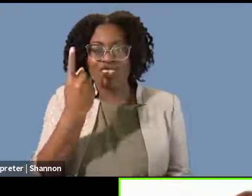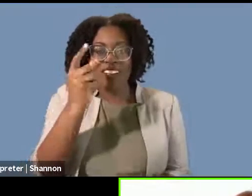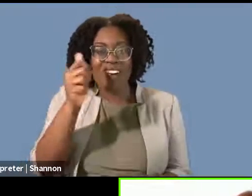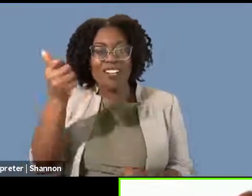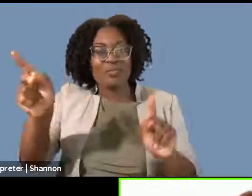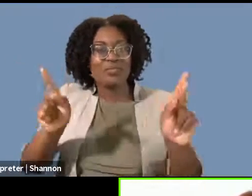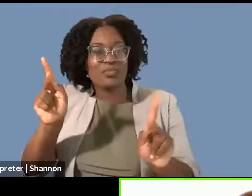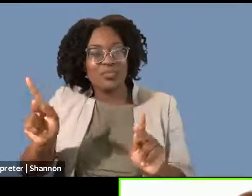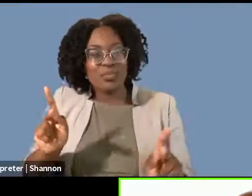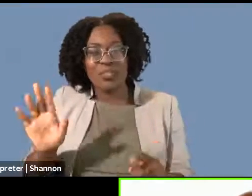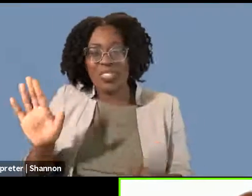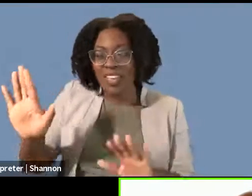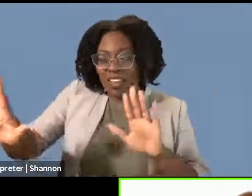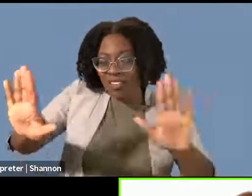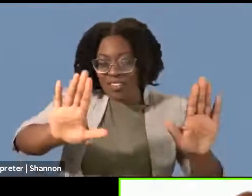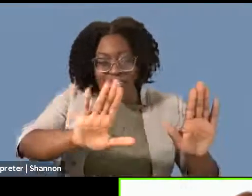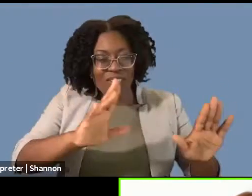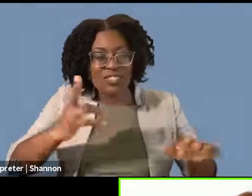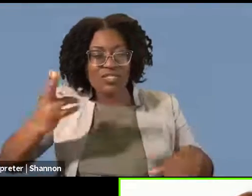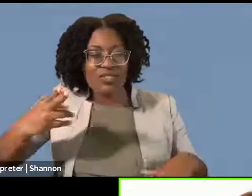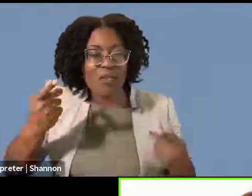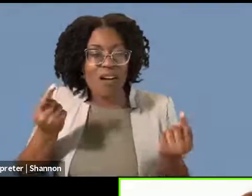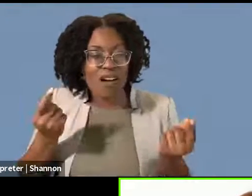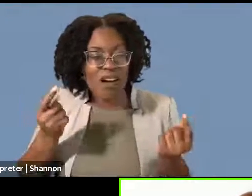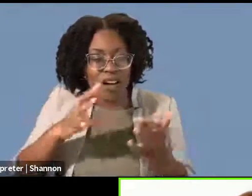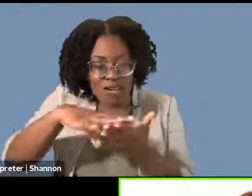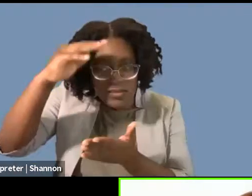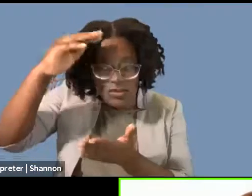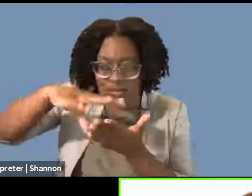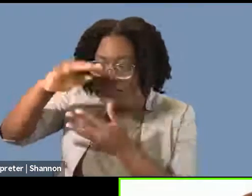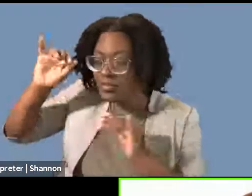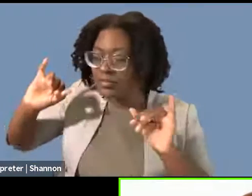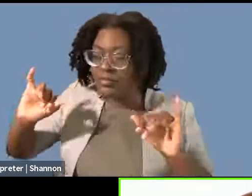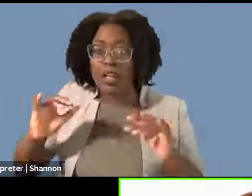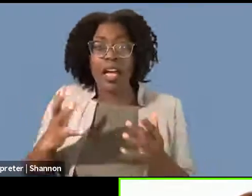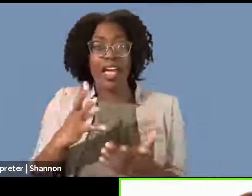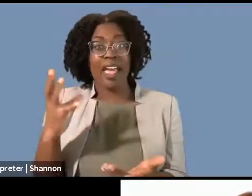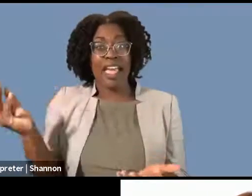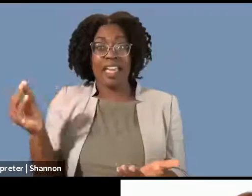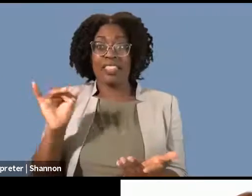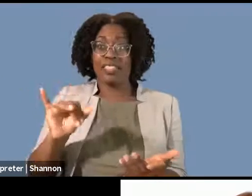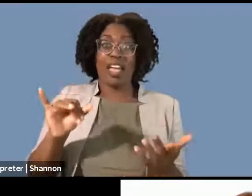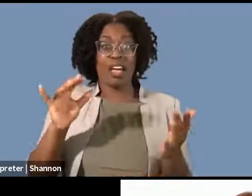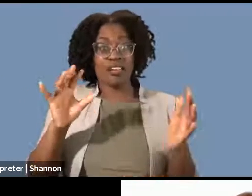history, and then what is taking action look like? TERRI GIVENS: Taking action is a broad